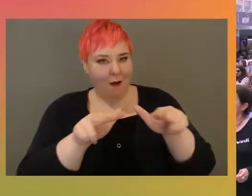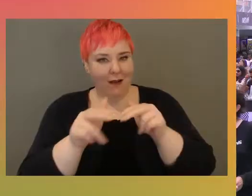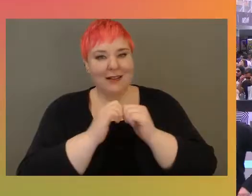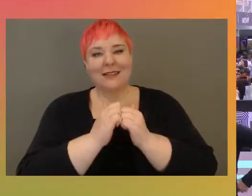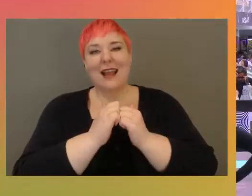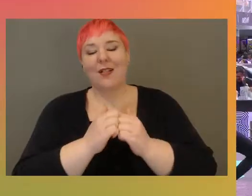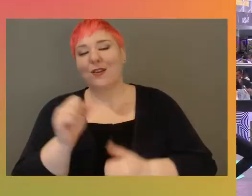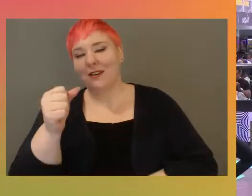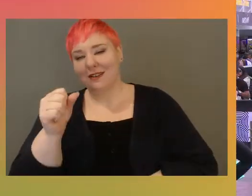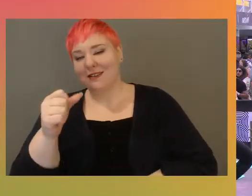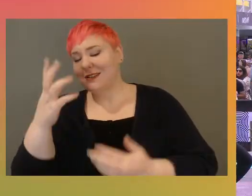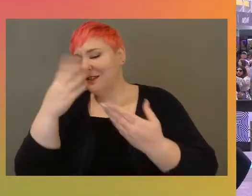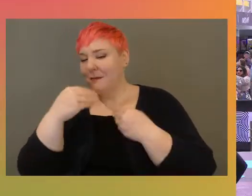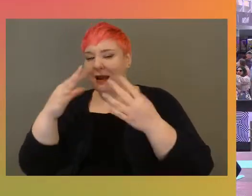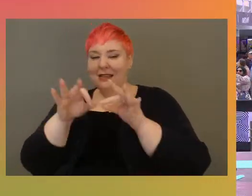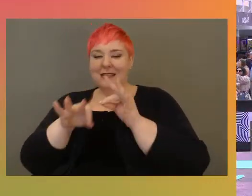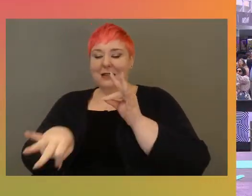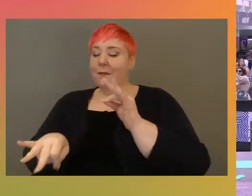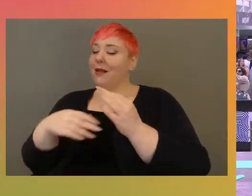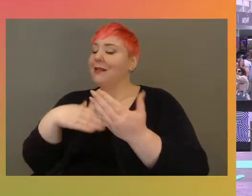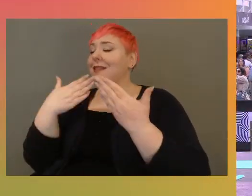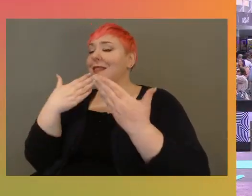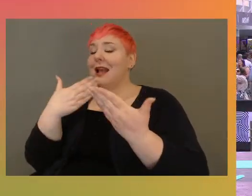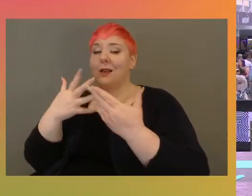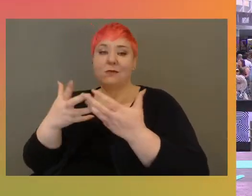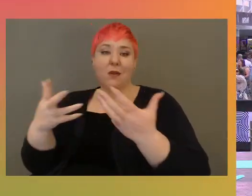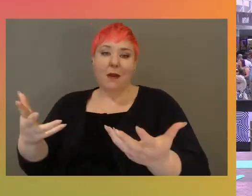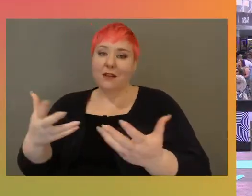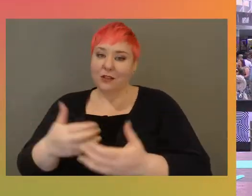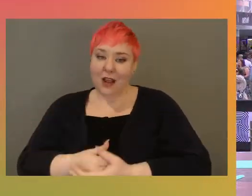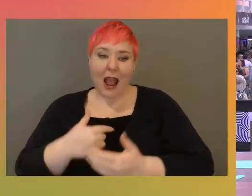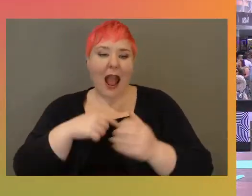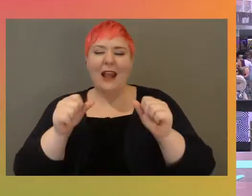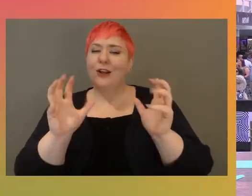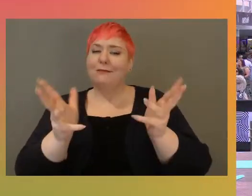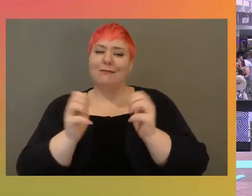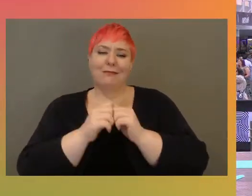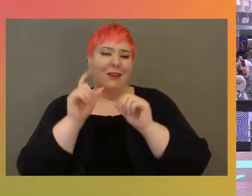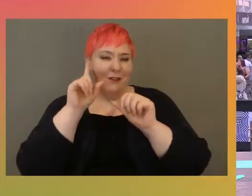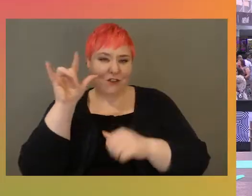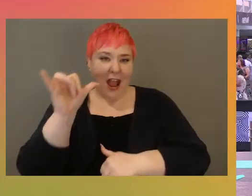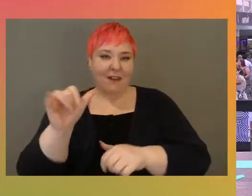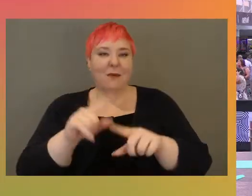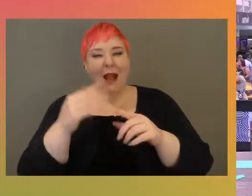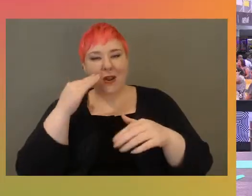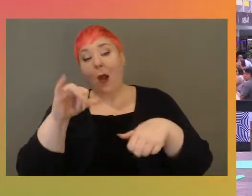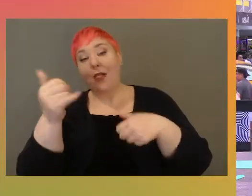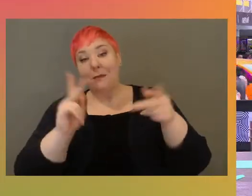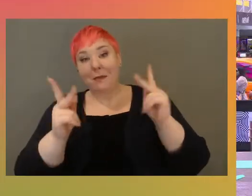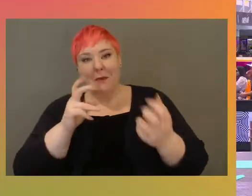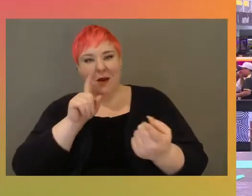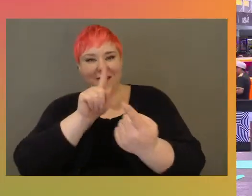BREATHING, WE ARE IN THE SAME'S, ALL IS ONE.